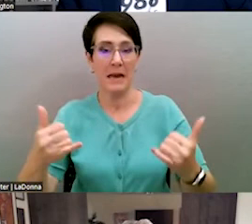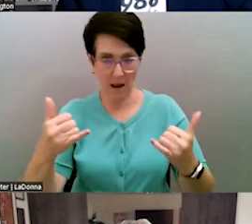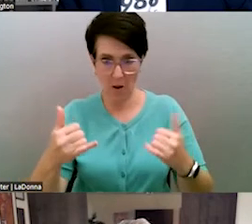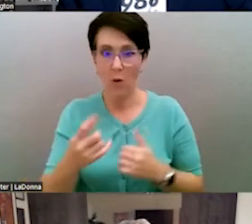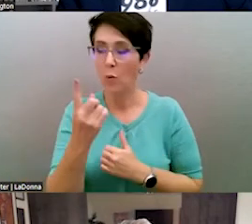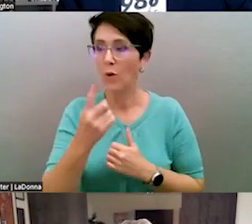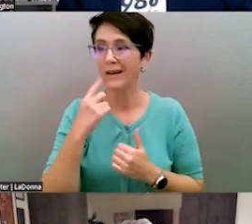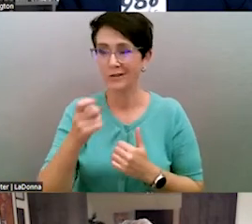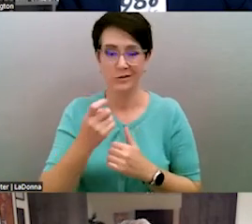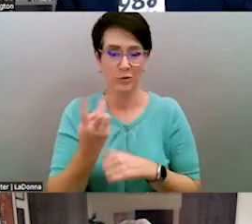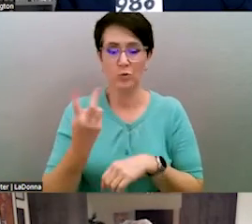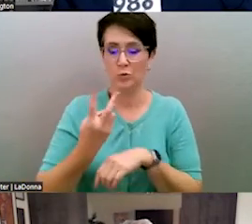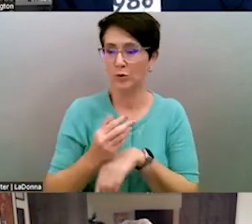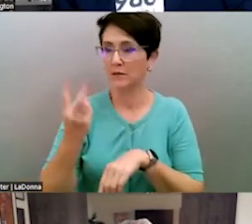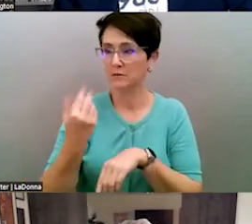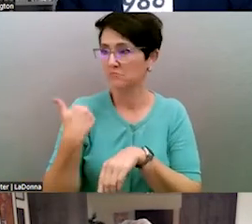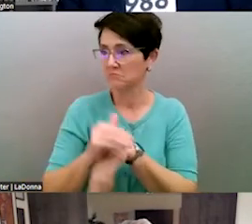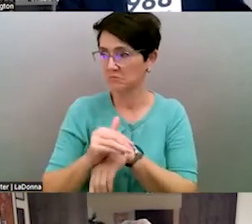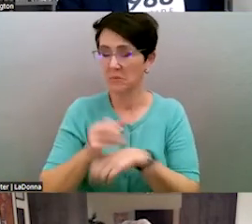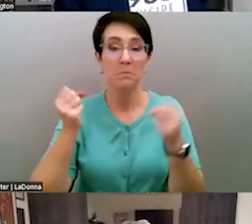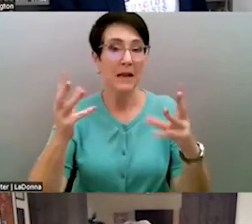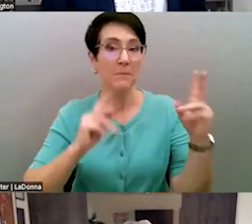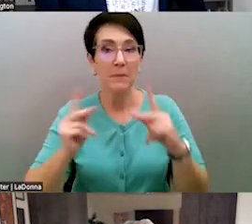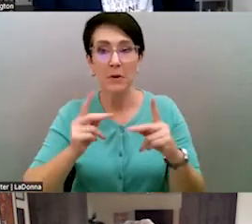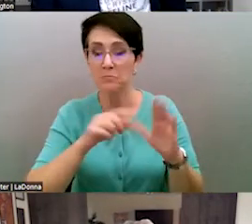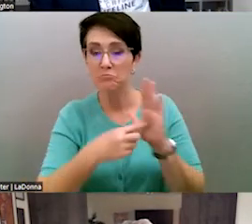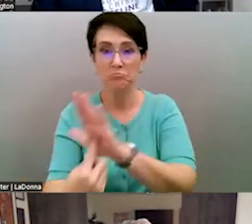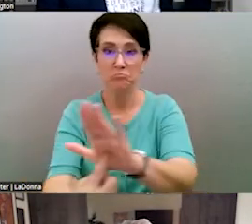TWO NIGHTS AGO. YOU KNOW, LOTS OF PEOPLE SHOWING AROUND THE COUNTRY AND TRAVELING QUITE A BIT.